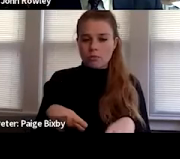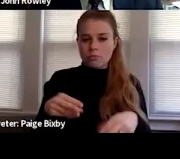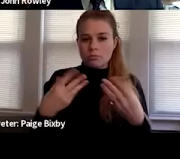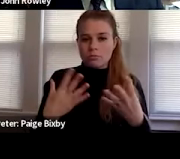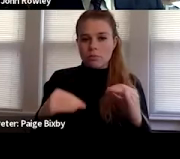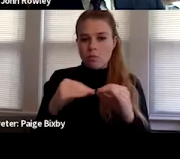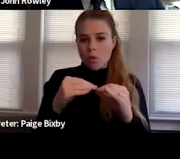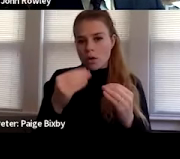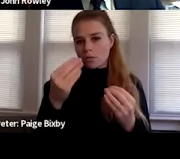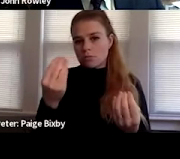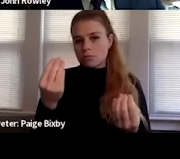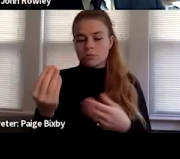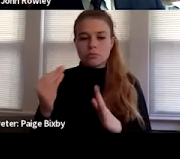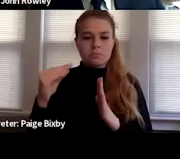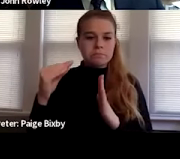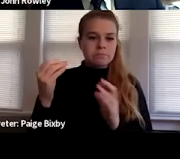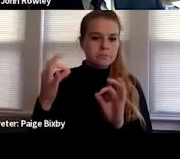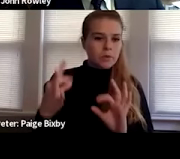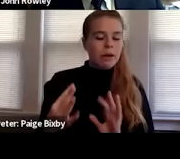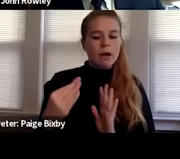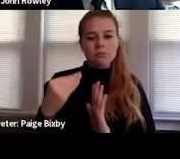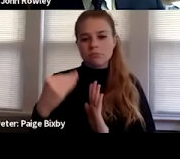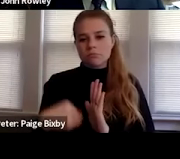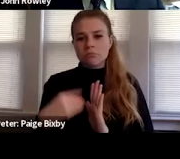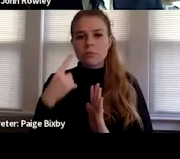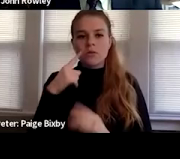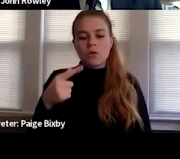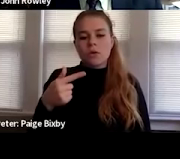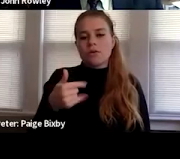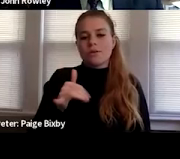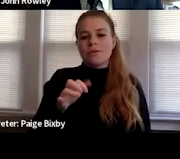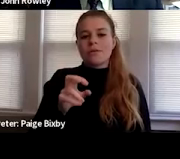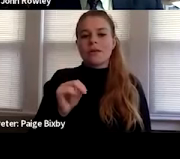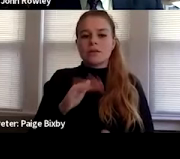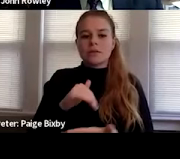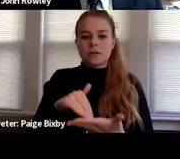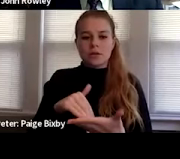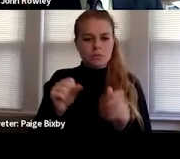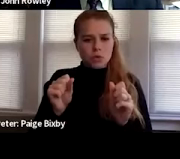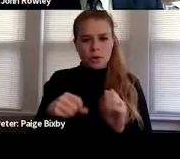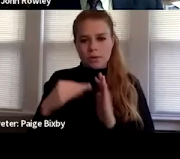and some feedback to the GAINS Center, feel free to participate in that poll.